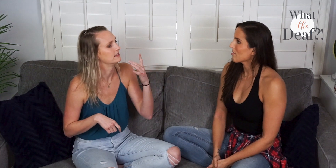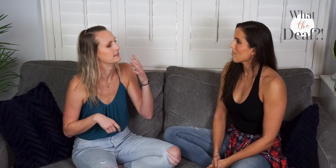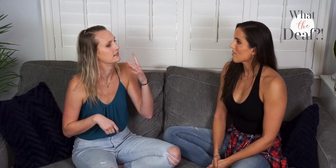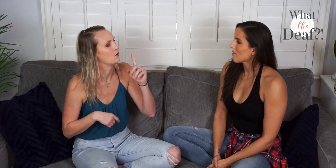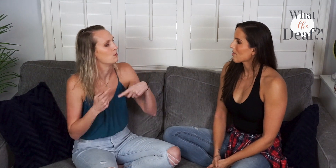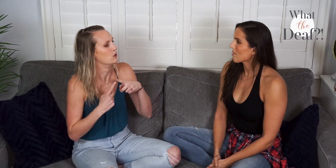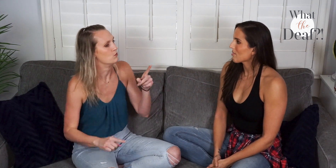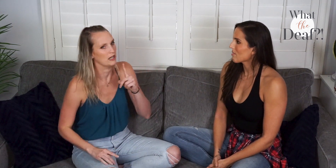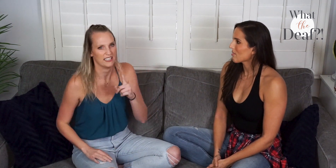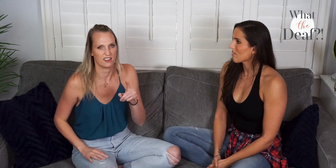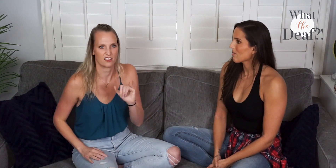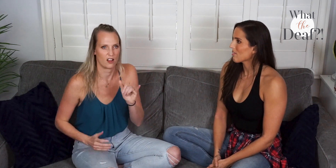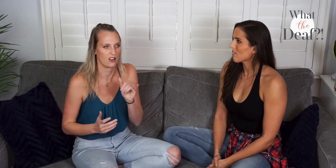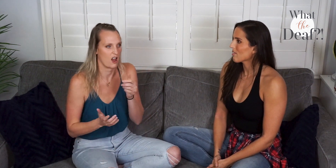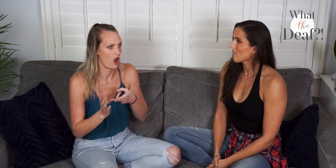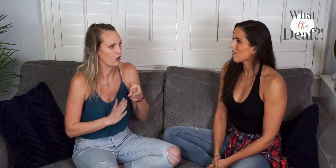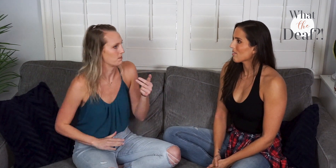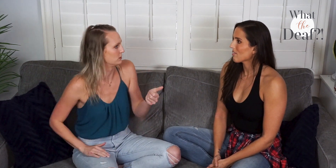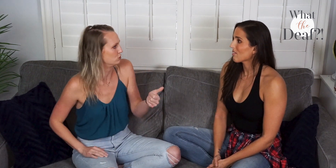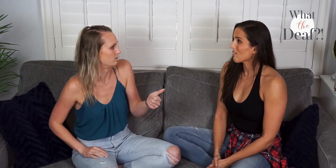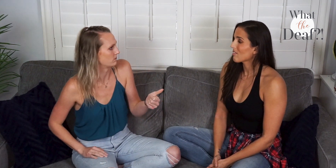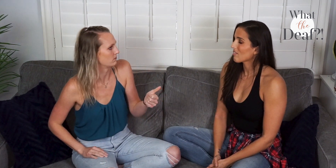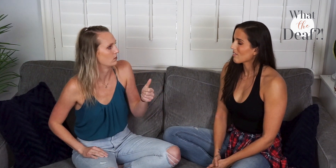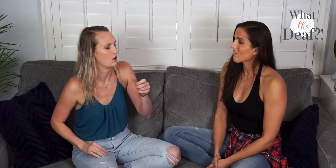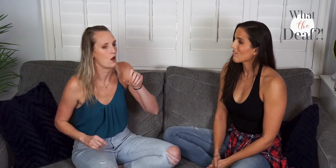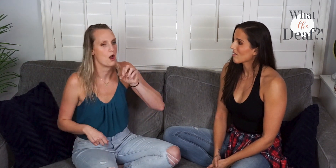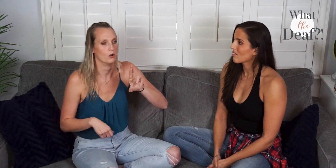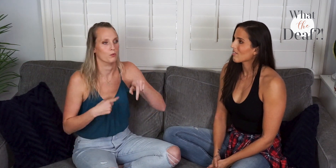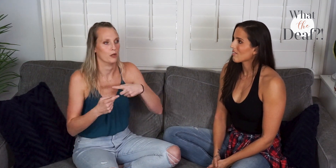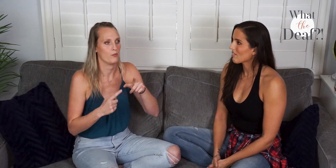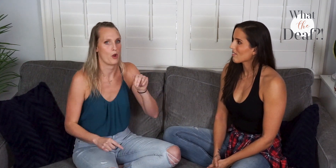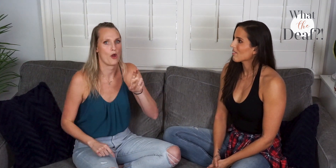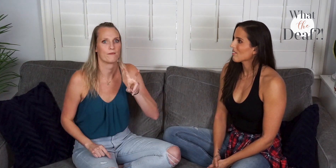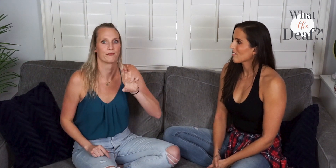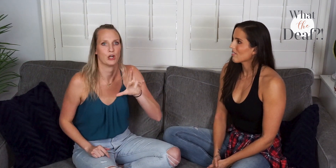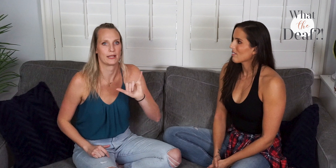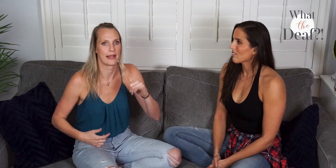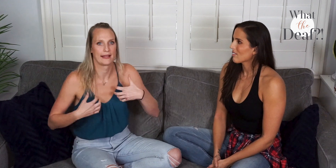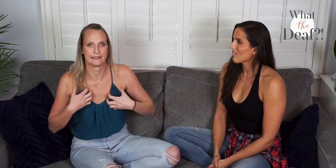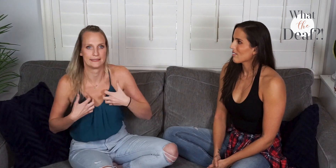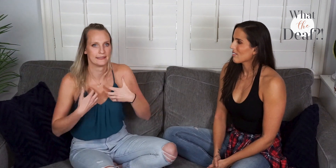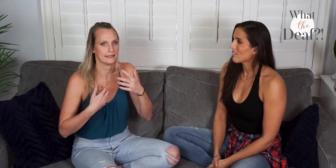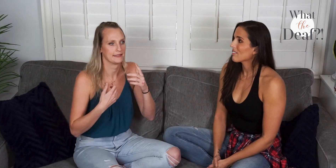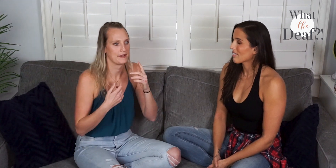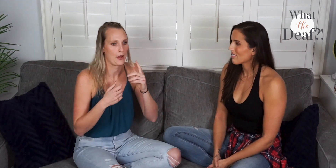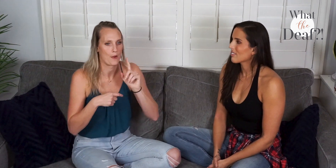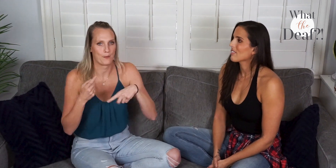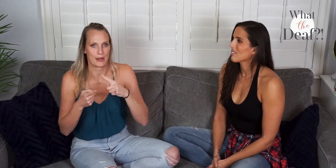when you are being your true, authentic self. Or when you are very hesitant or, you know,